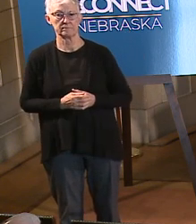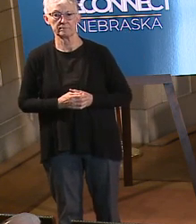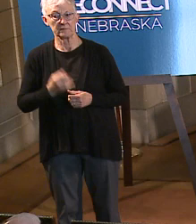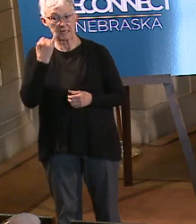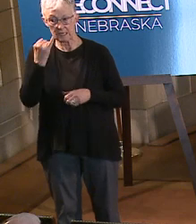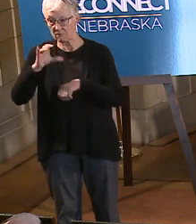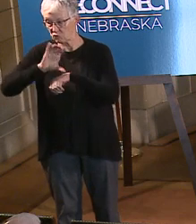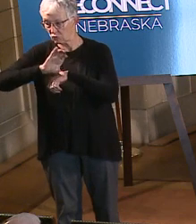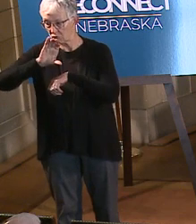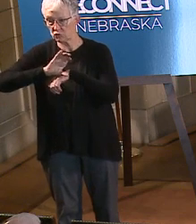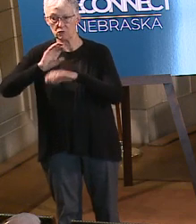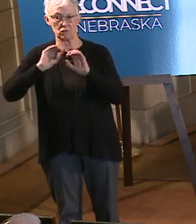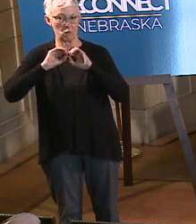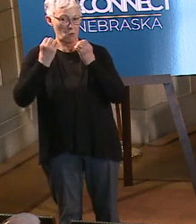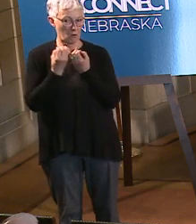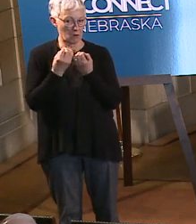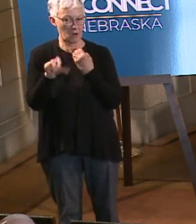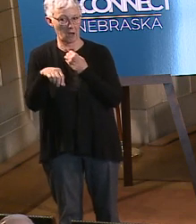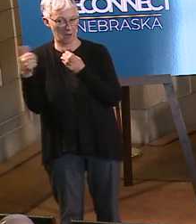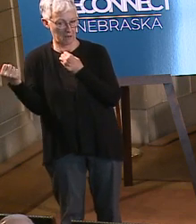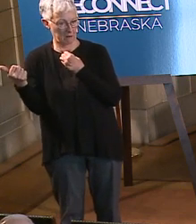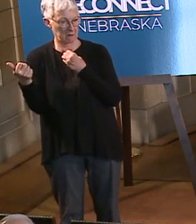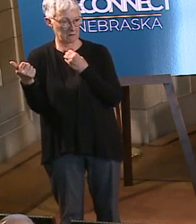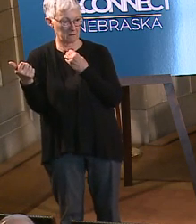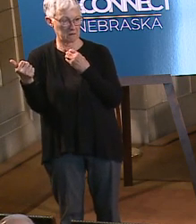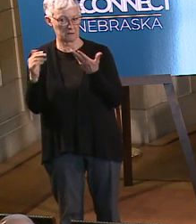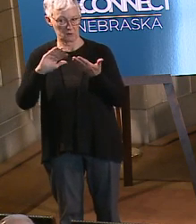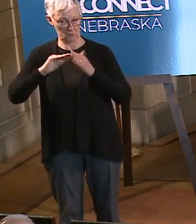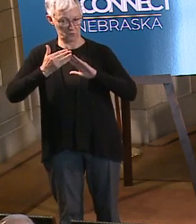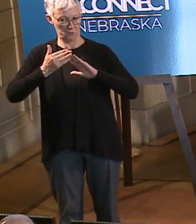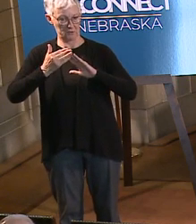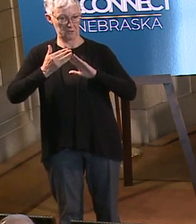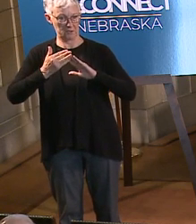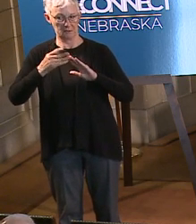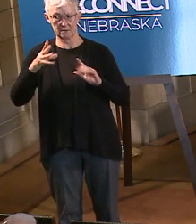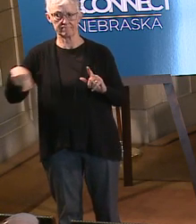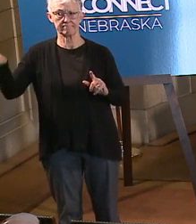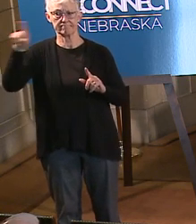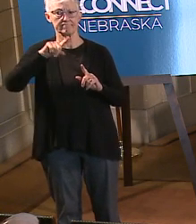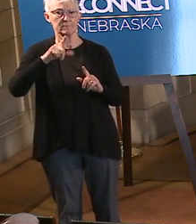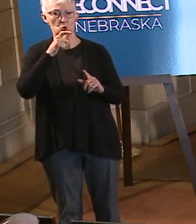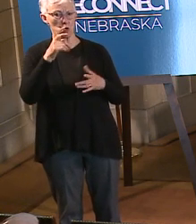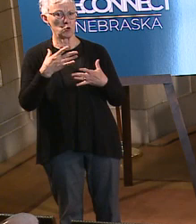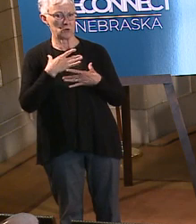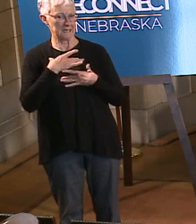YOU CAN UTILIZE YOUR TIME, TALENT AND TREASURE TO HELP YOUR